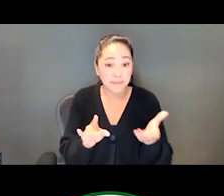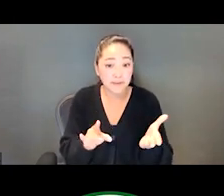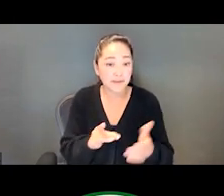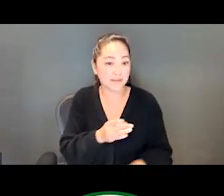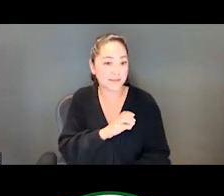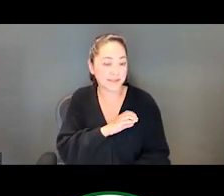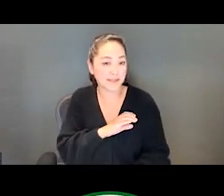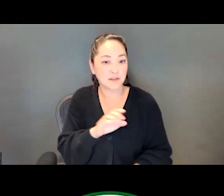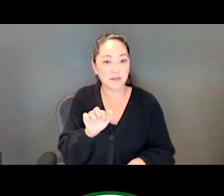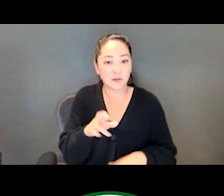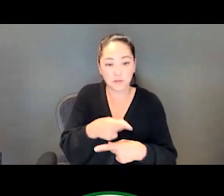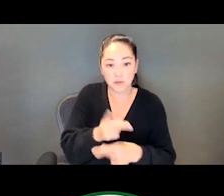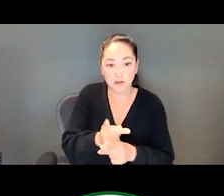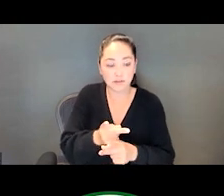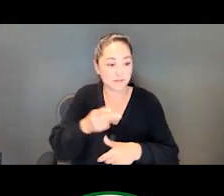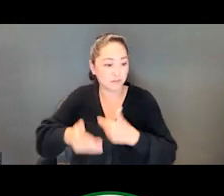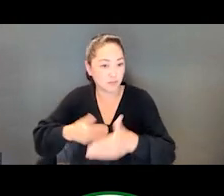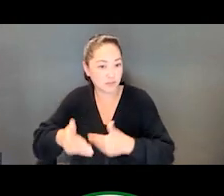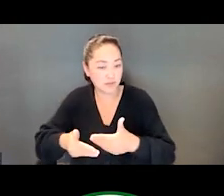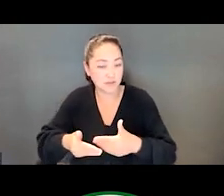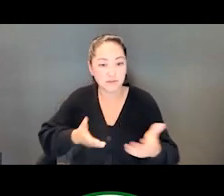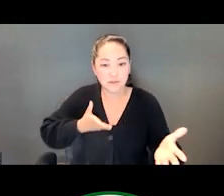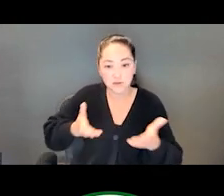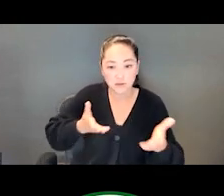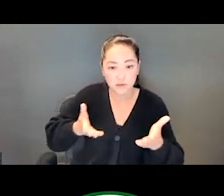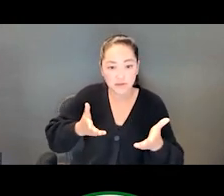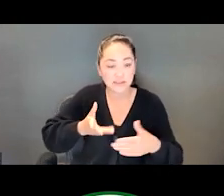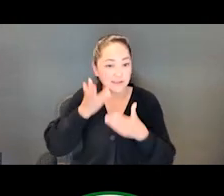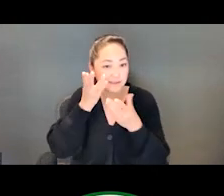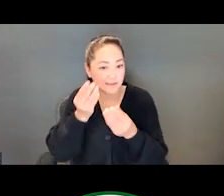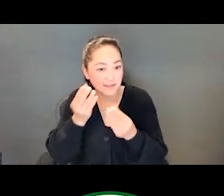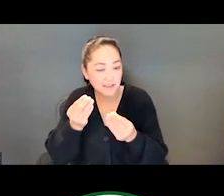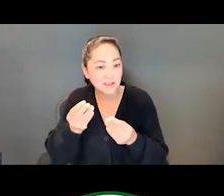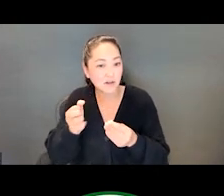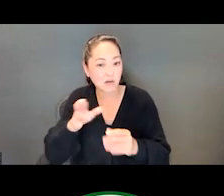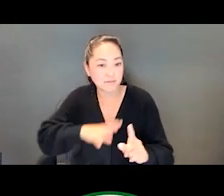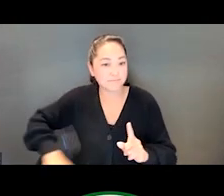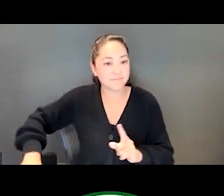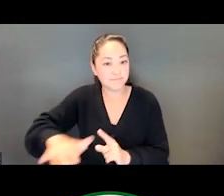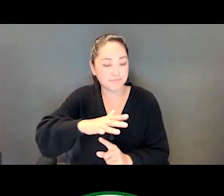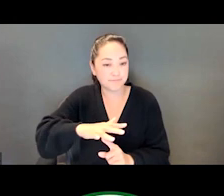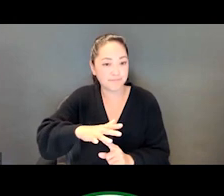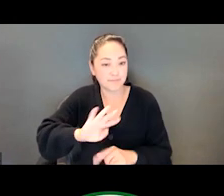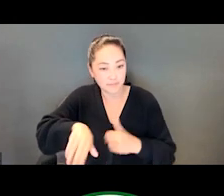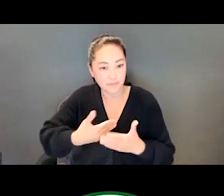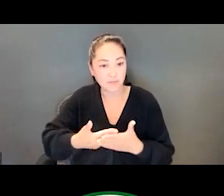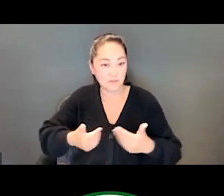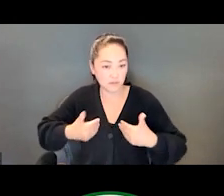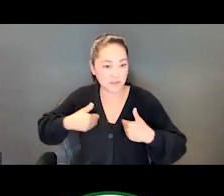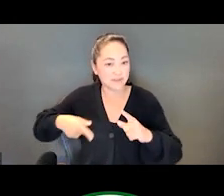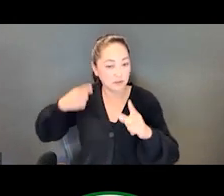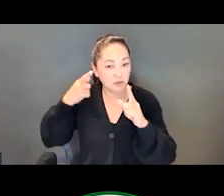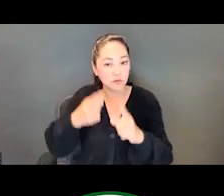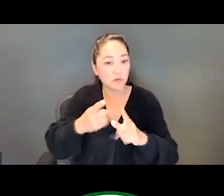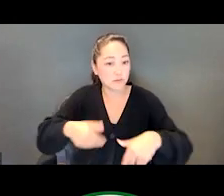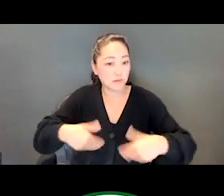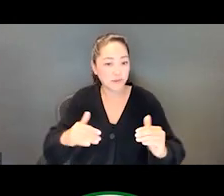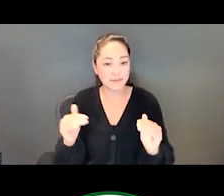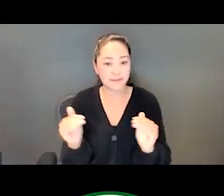Process, service, information, or environment. With a goal of equity and inclusive code.